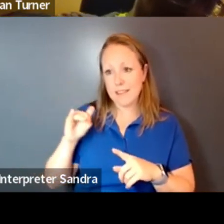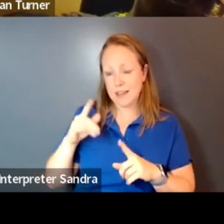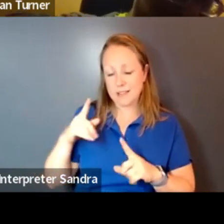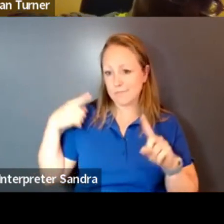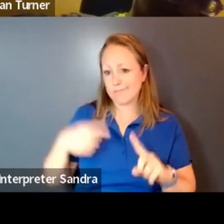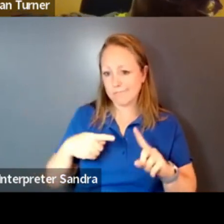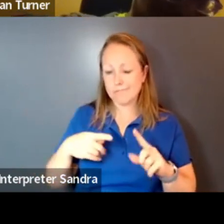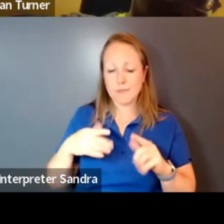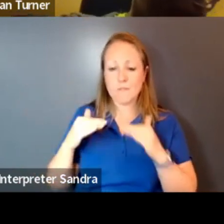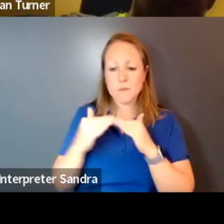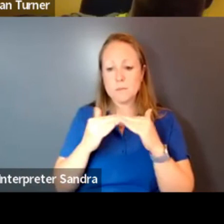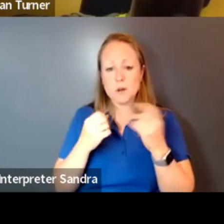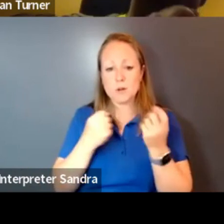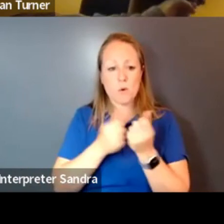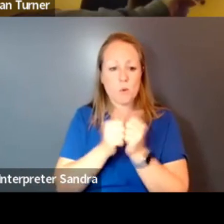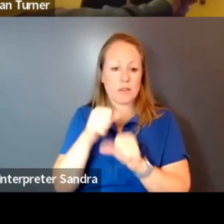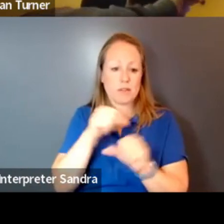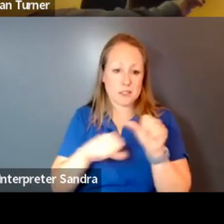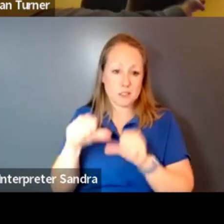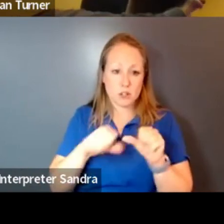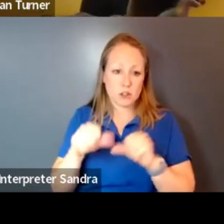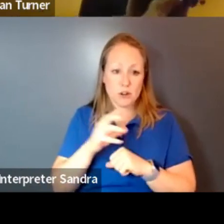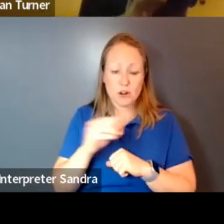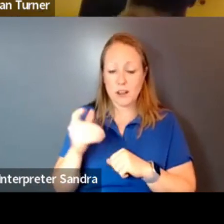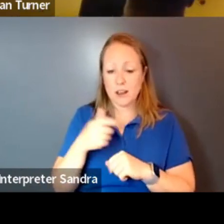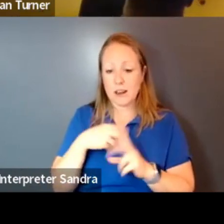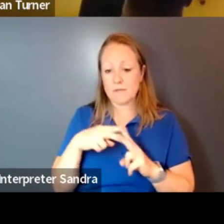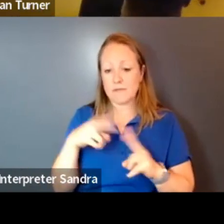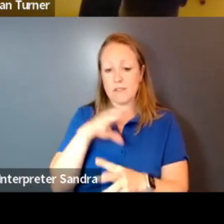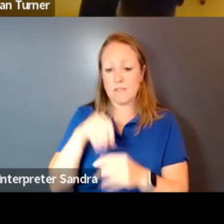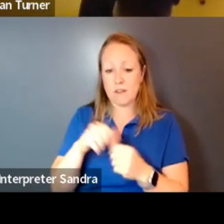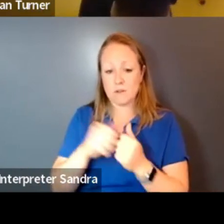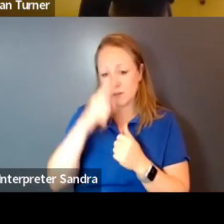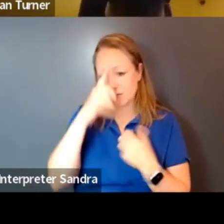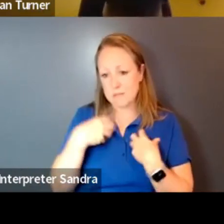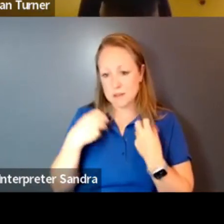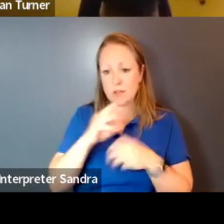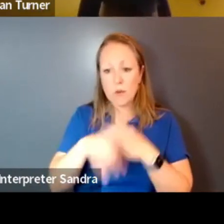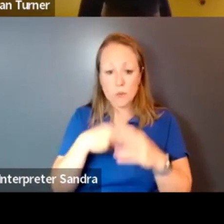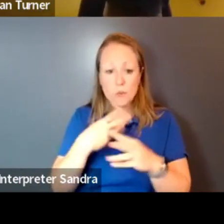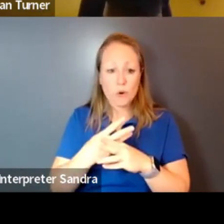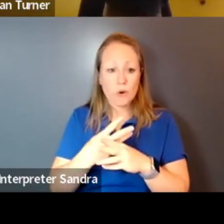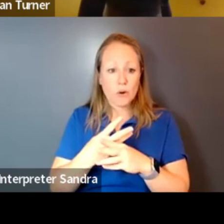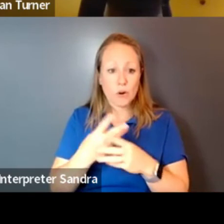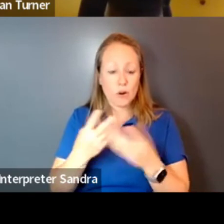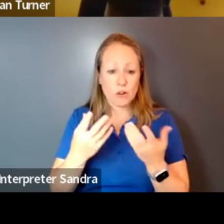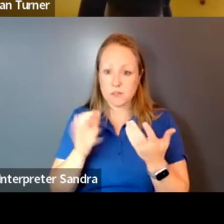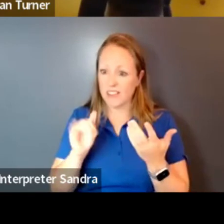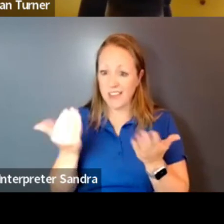with each other. And I've been very involved in the mental health world. And that's, you know, peer supporters. And, you